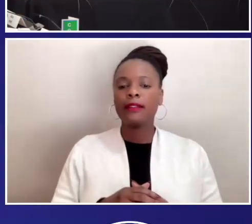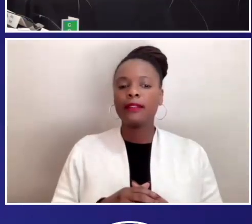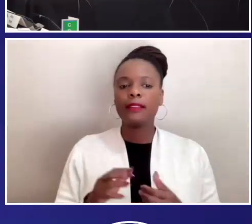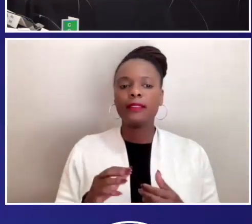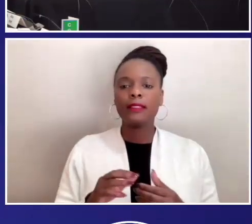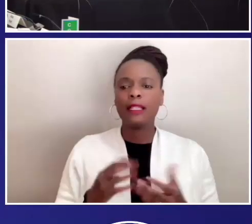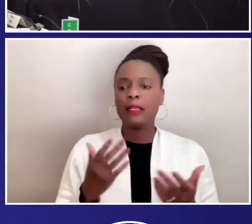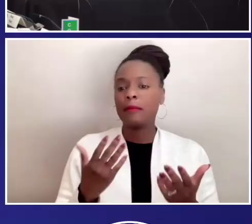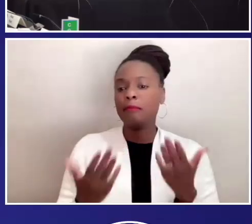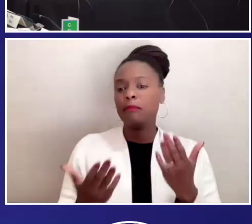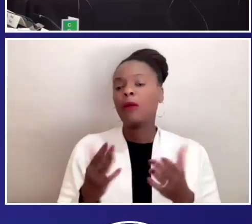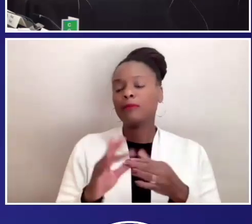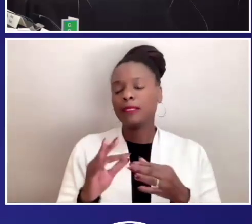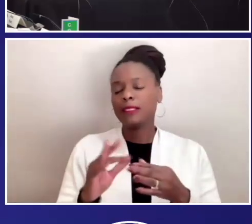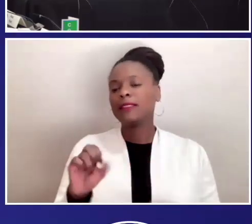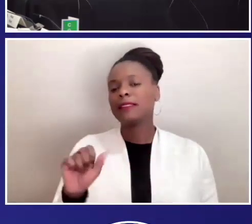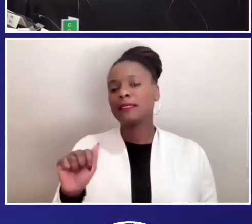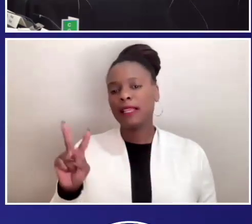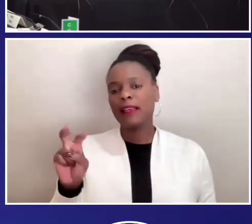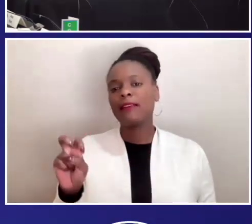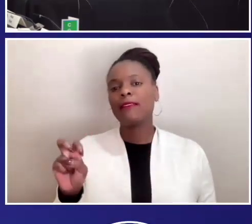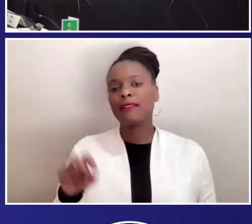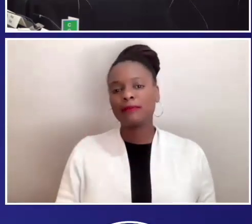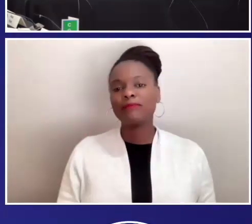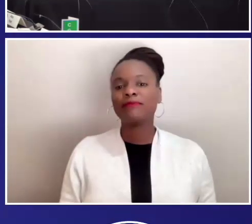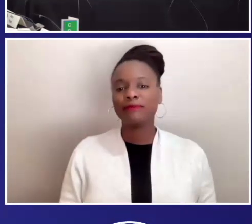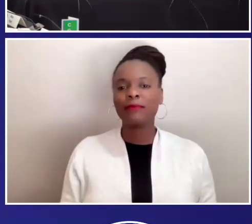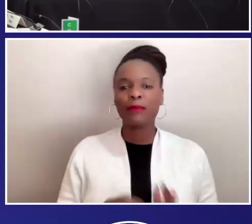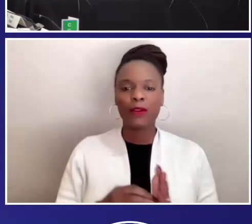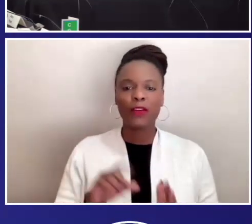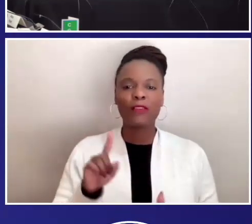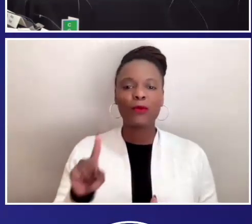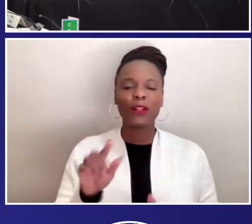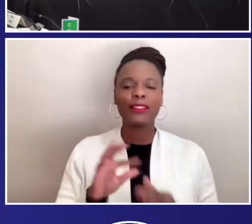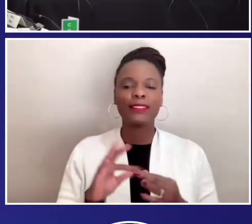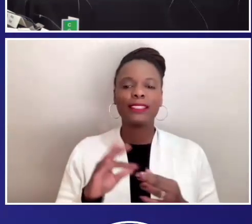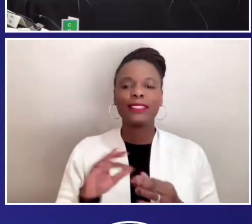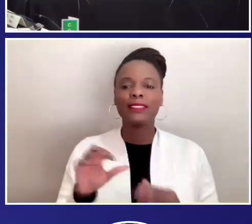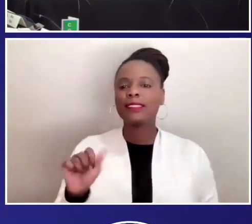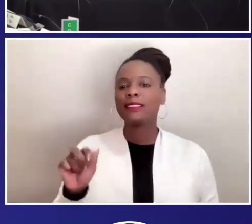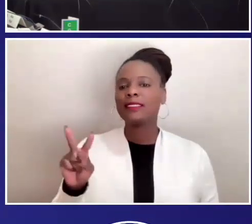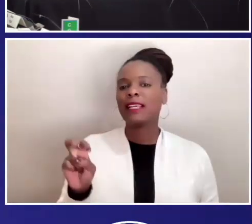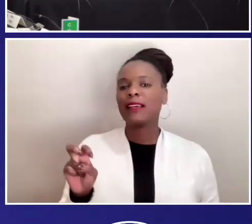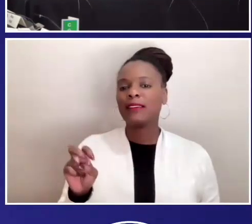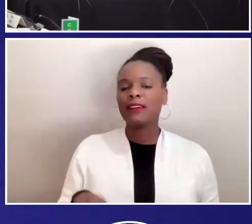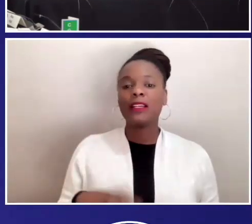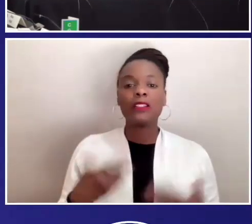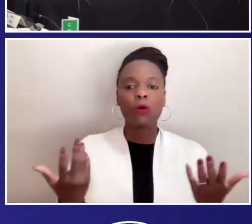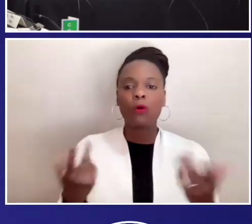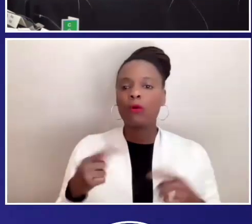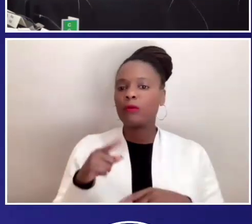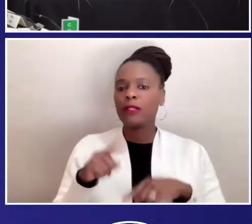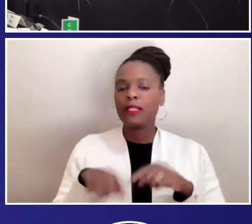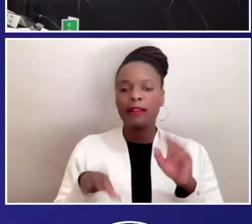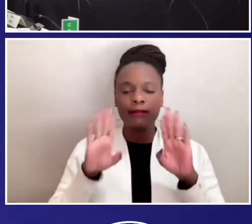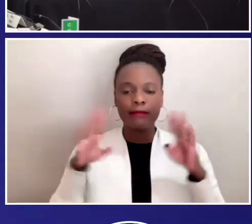yes, it does, right in the first -- paragraph (1). So it says REPAYE and SAVE. So we're not going to focus on any of that